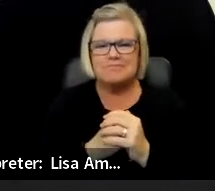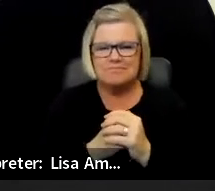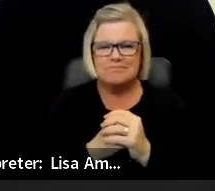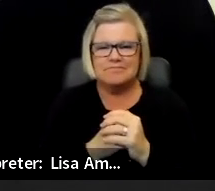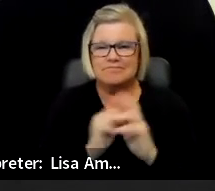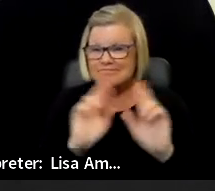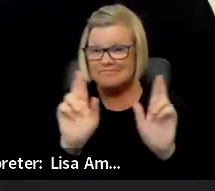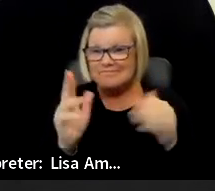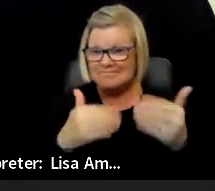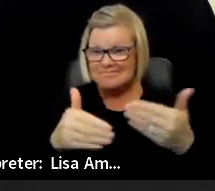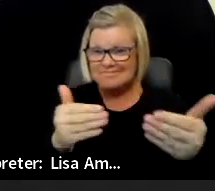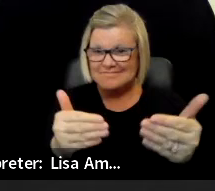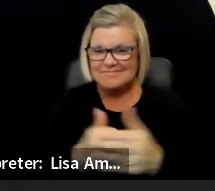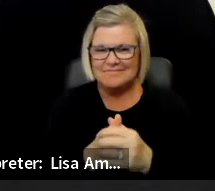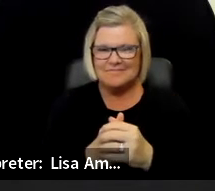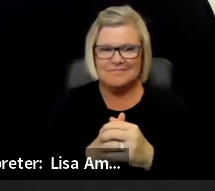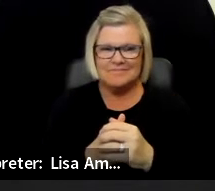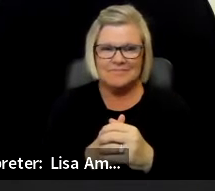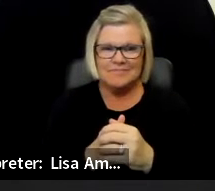AT RECOVERY CAFE LEXINGTON. I WANTED TO SHARE TODAY BRIEFLY ABOUT VISIBILITY AND HOW WE CAN MAKE OUR RECOVERY COMMUNITY CENTERS AND TREATMENT CENTERS MORE ACCESSIBLE FOR PEOPLE WHO ARE LGBTQ IDENTIFIED.